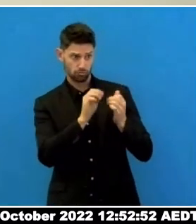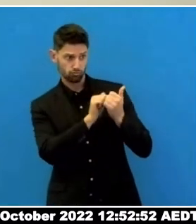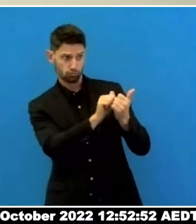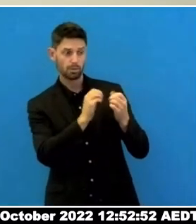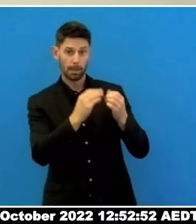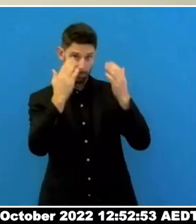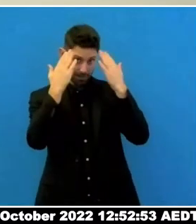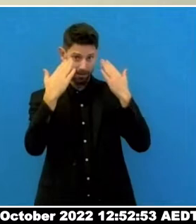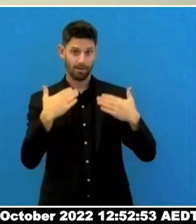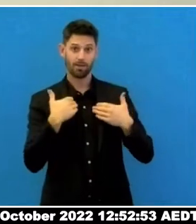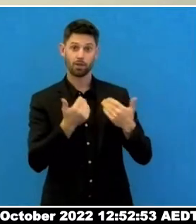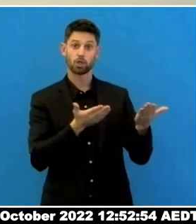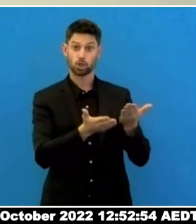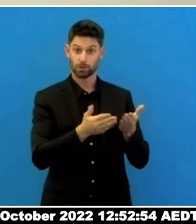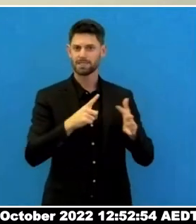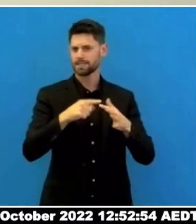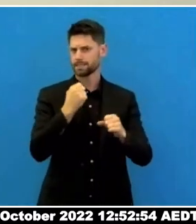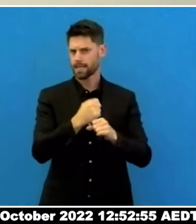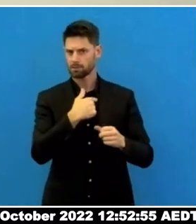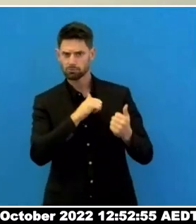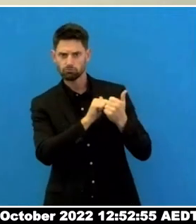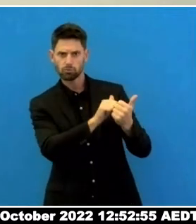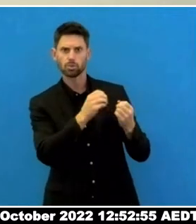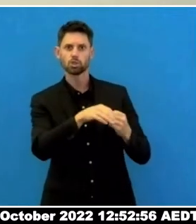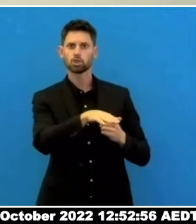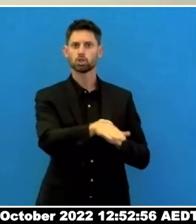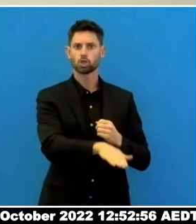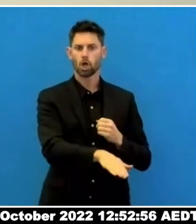so, for example, we have close relationships with some of the child and adolescent mental health services